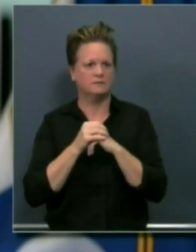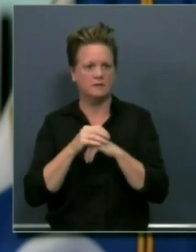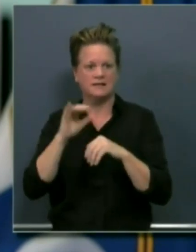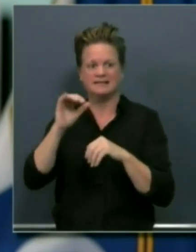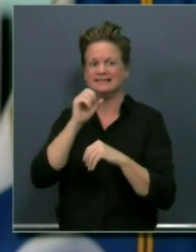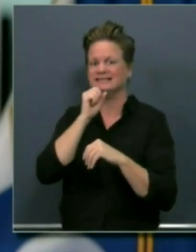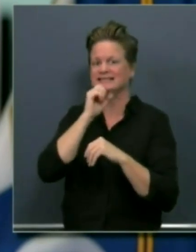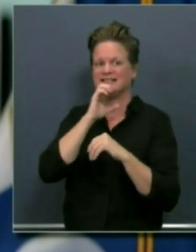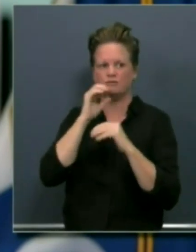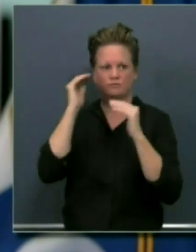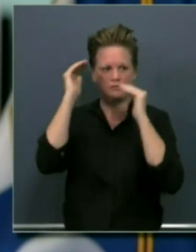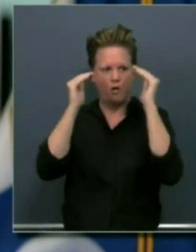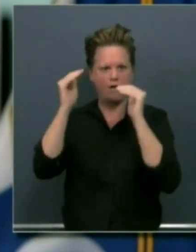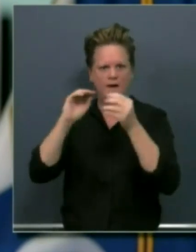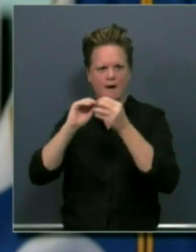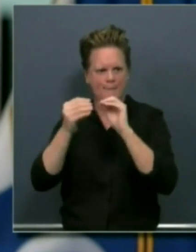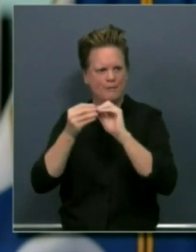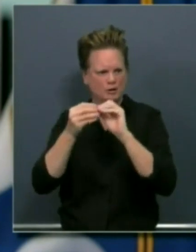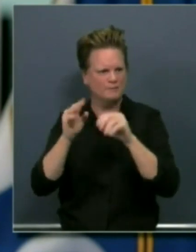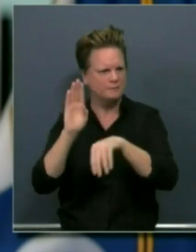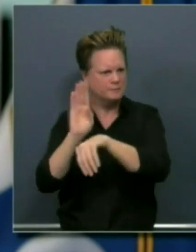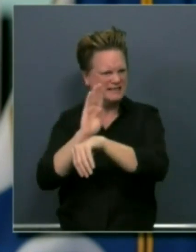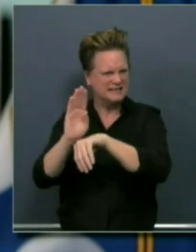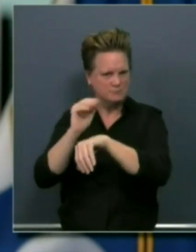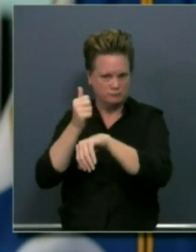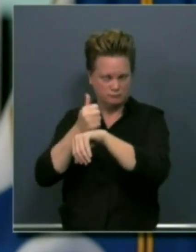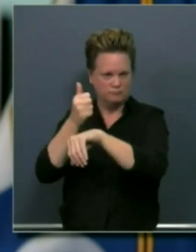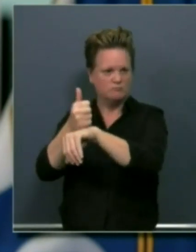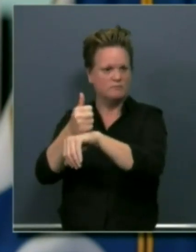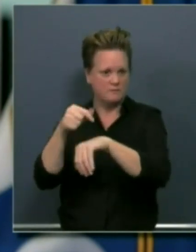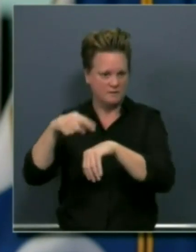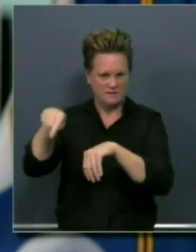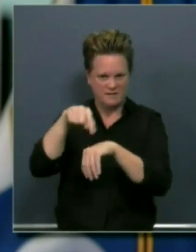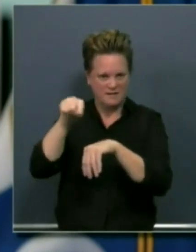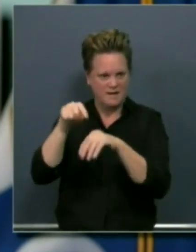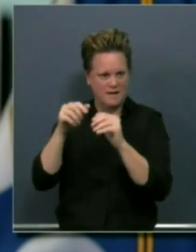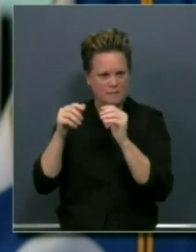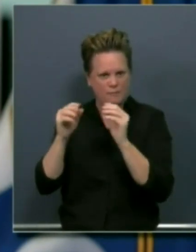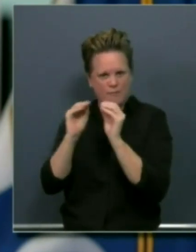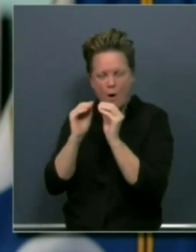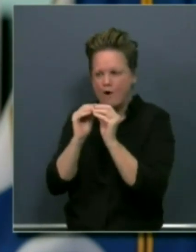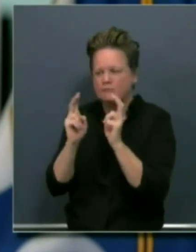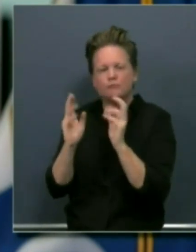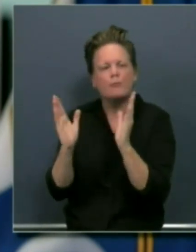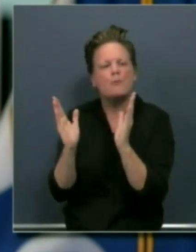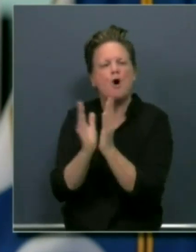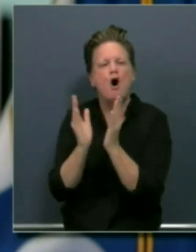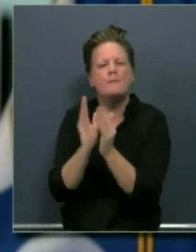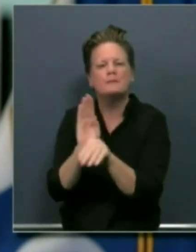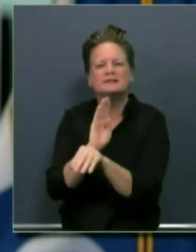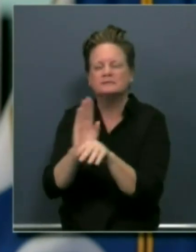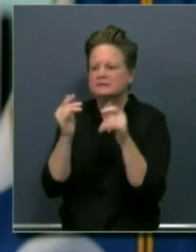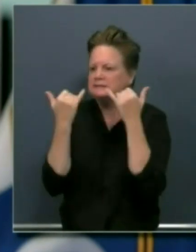IS RESPONSIBLE FOR AN ADDITIONAL 7,442 SENIOR AN ADULT FACILITIES THROUGHOUT